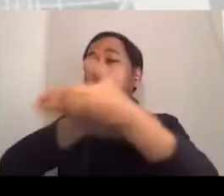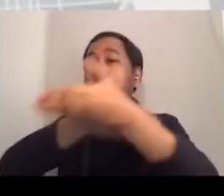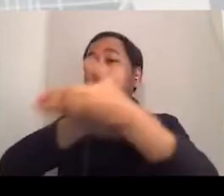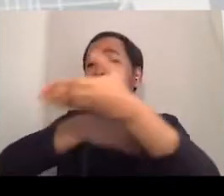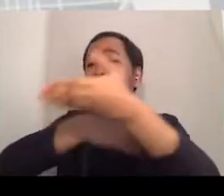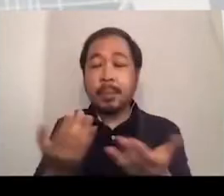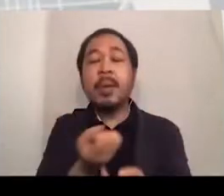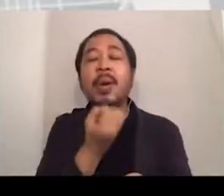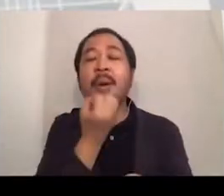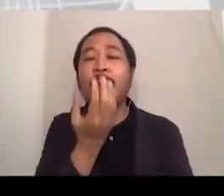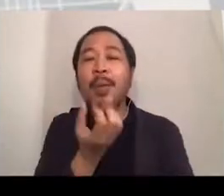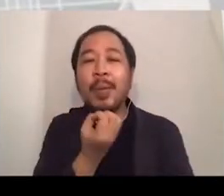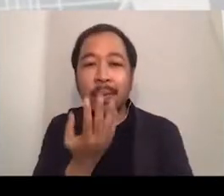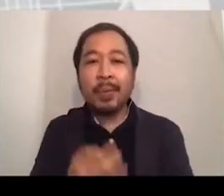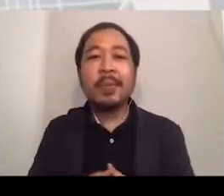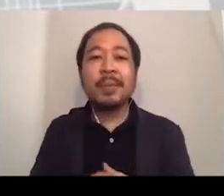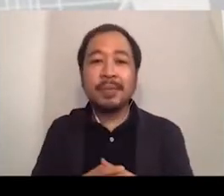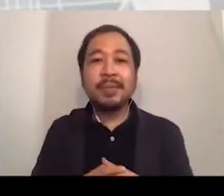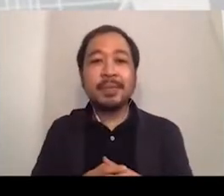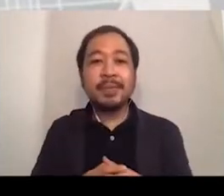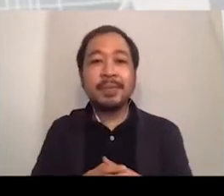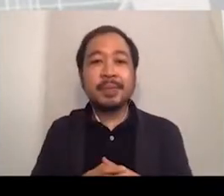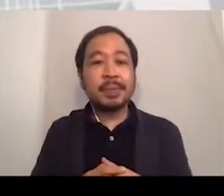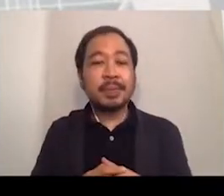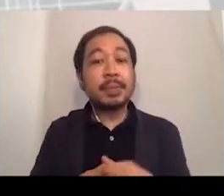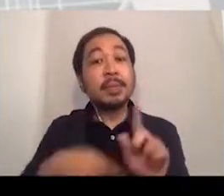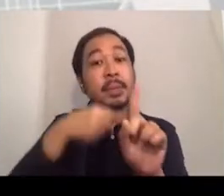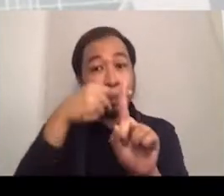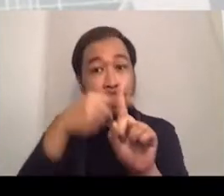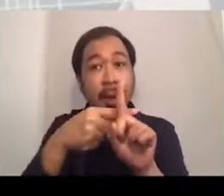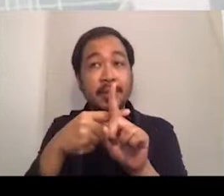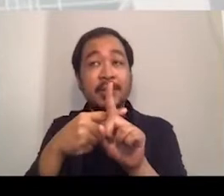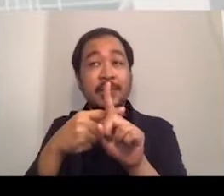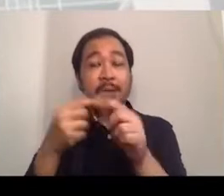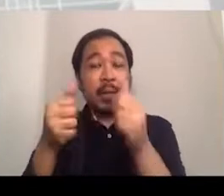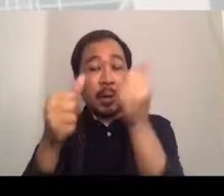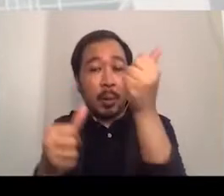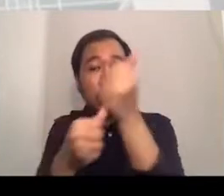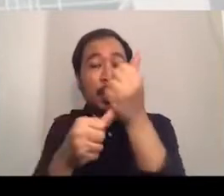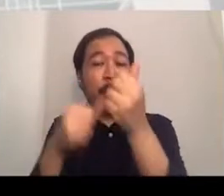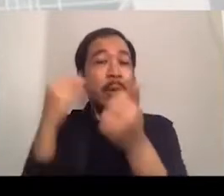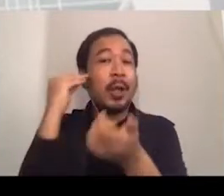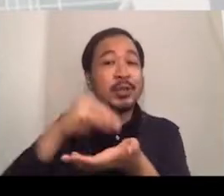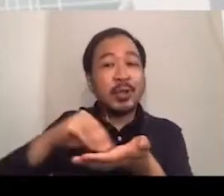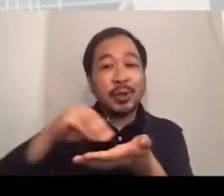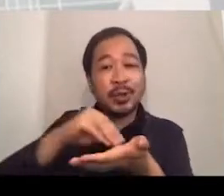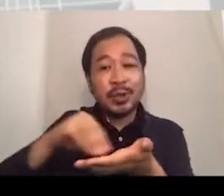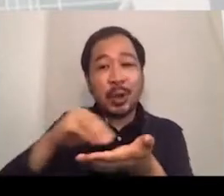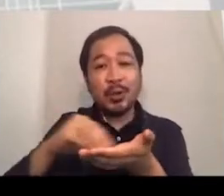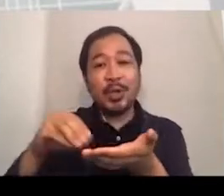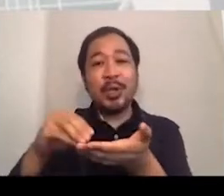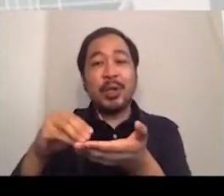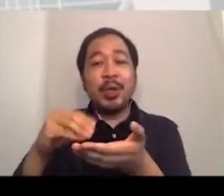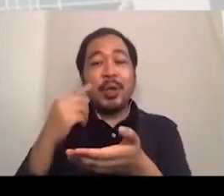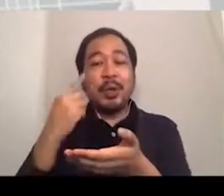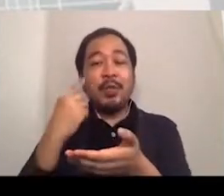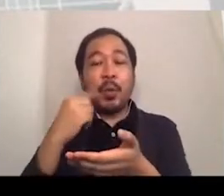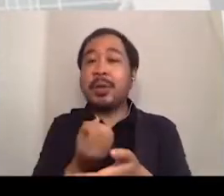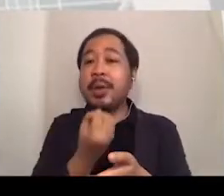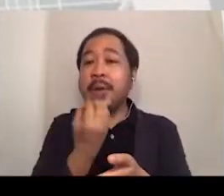As well as the Under Secretary and Secretary for Labour and Welfare of the Hong Kong SAR Government during 2008 to 2017.